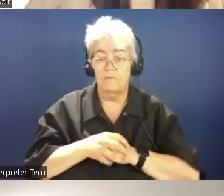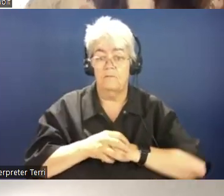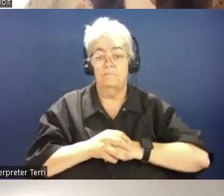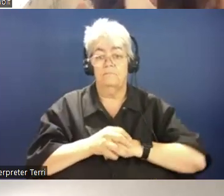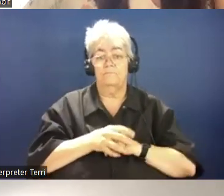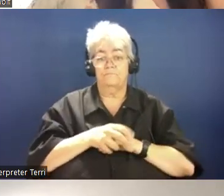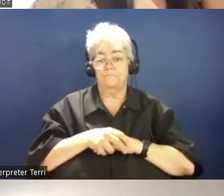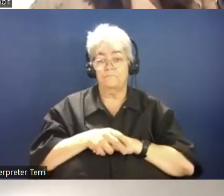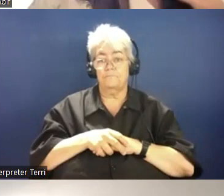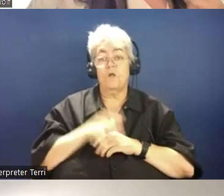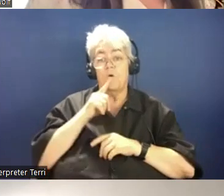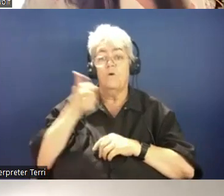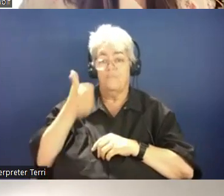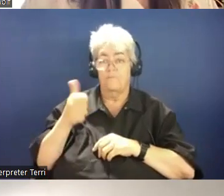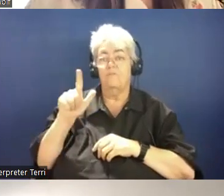Oh, I got a thumbs up from Lucia. Thank you so much.